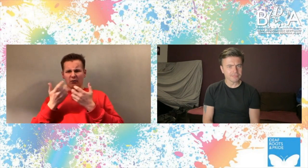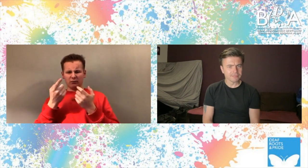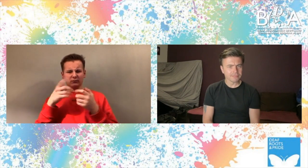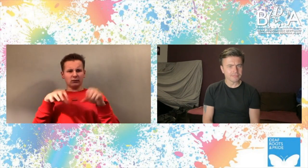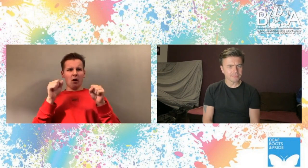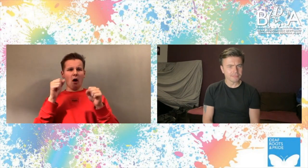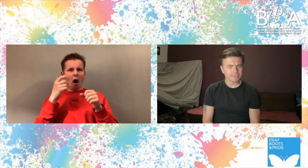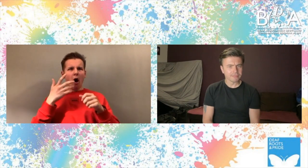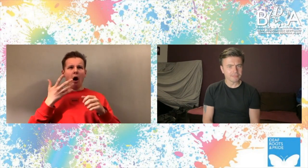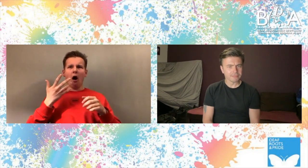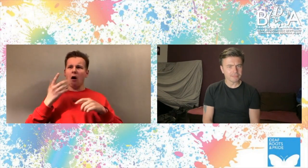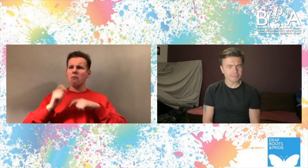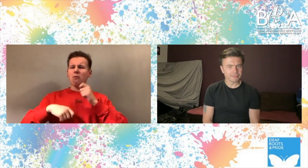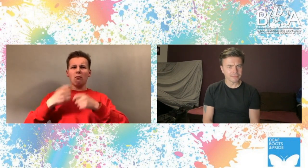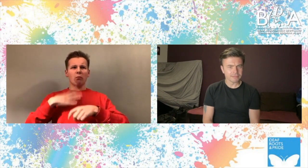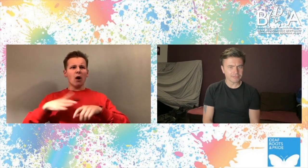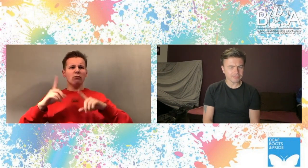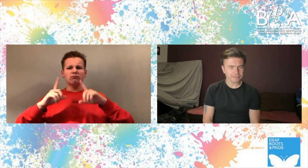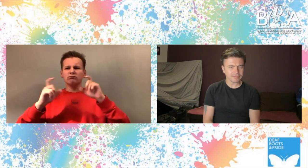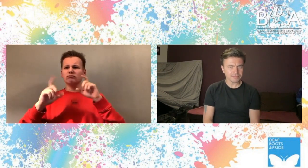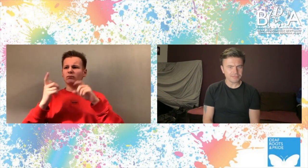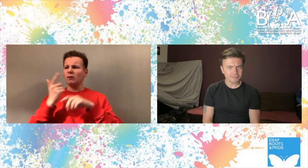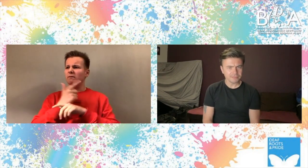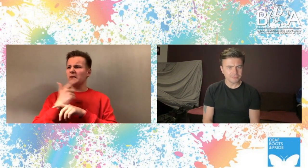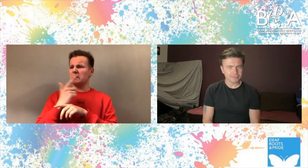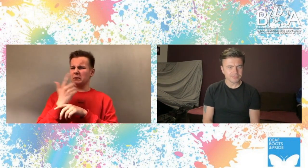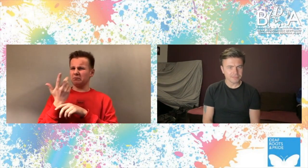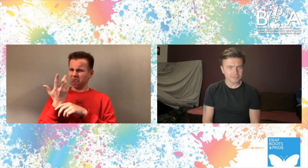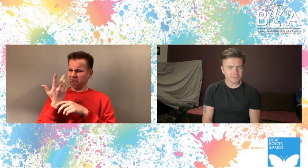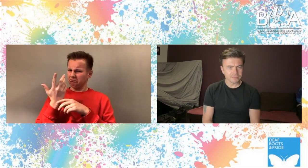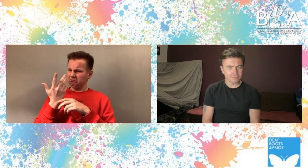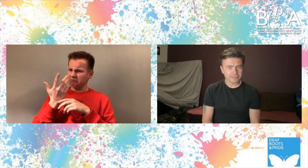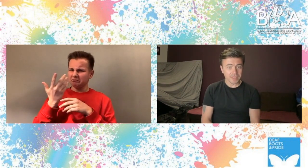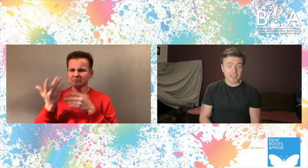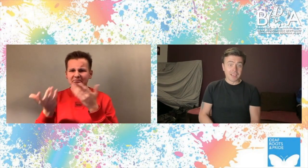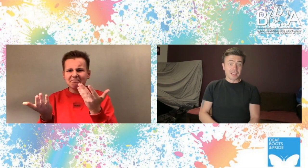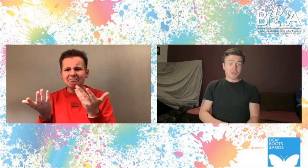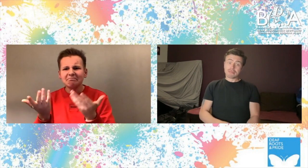the obvious question to ask is what attracted you? What got you interested?